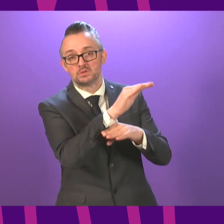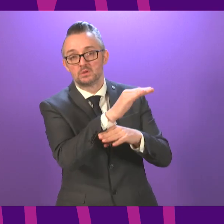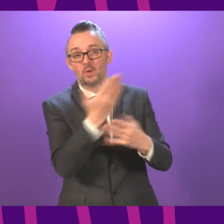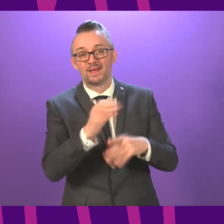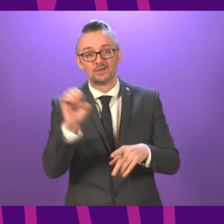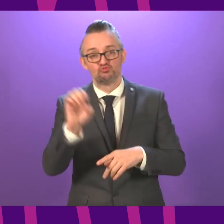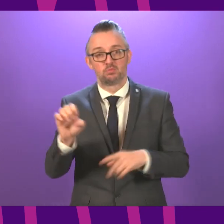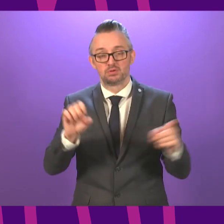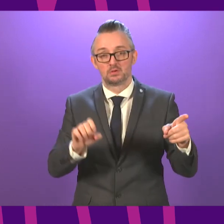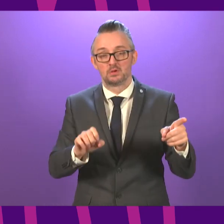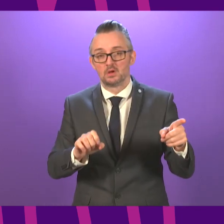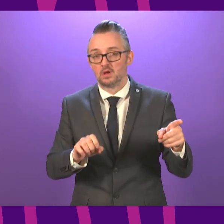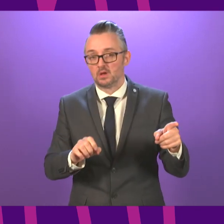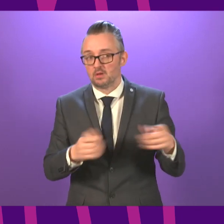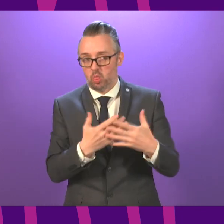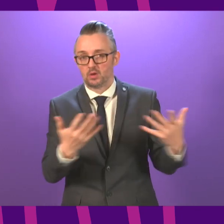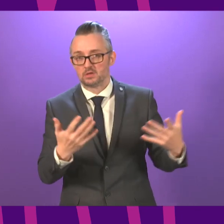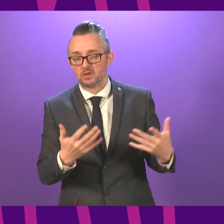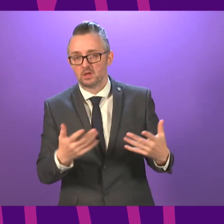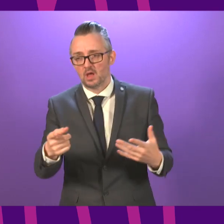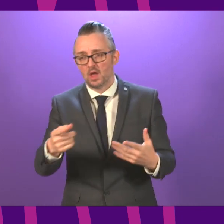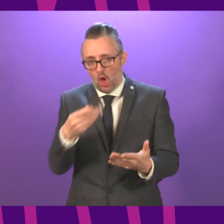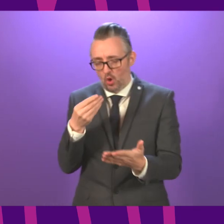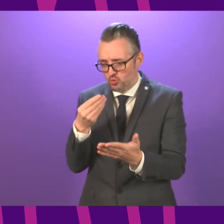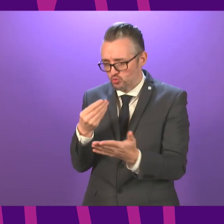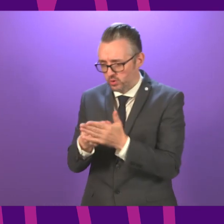the forecast cost to and effect on Scottish sheep farmers of the low deal that is being negotiated